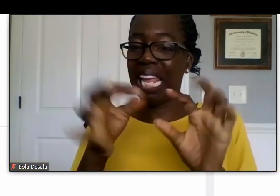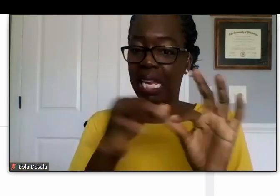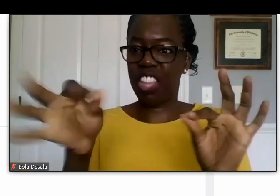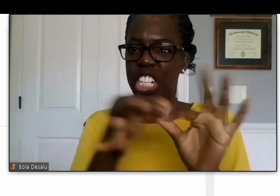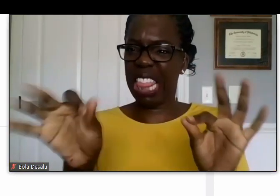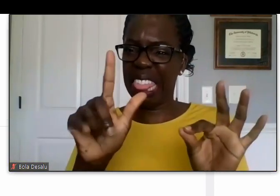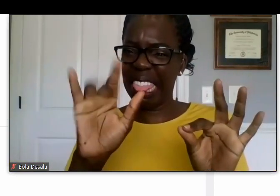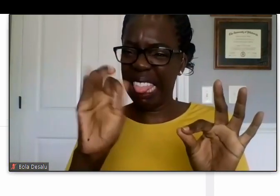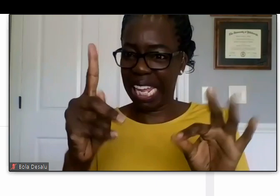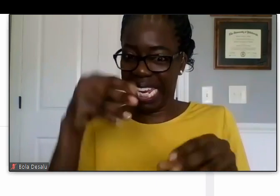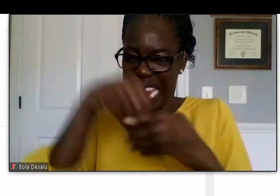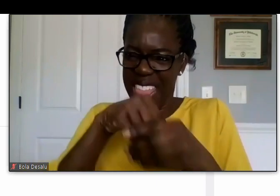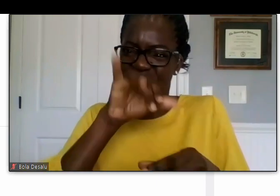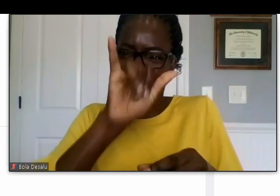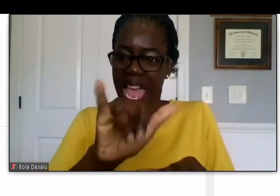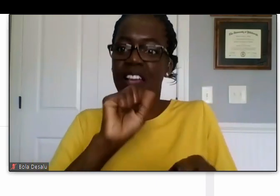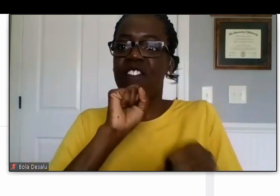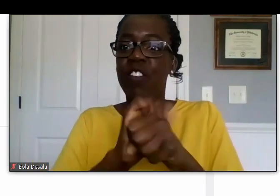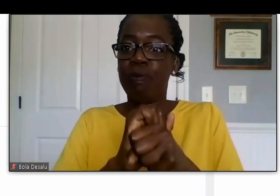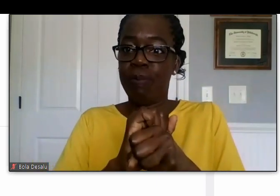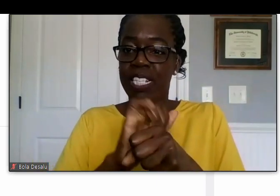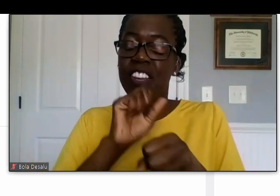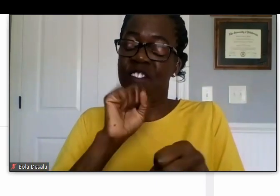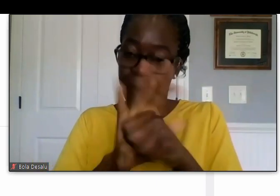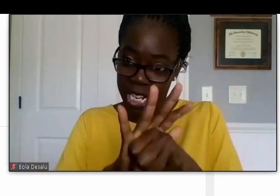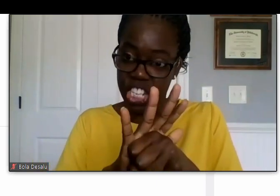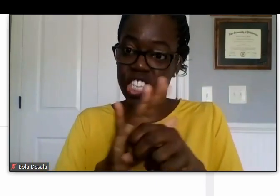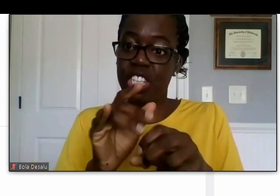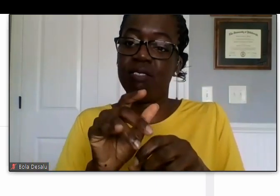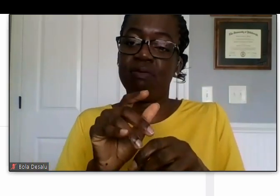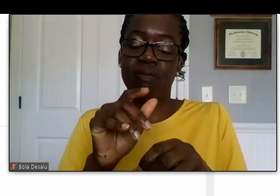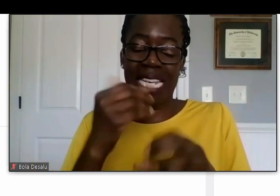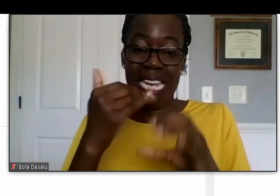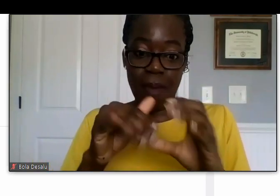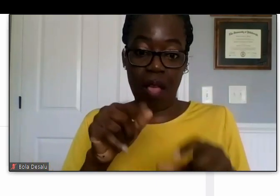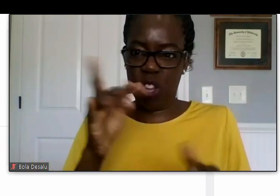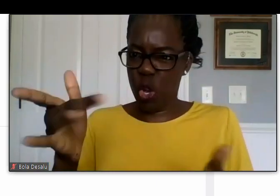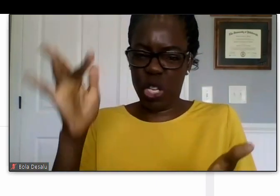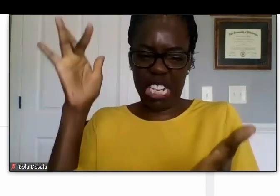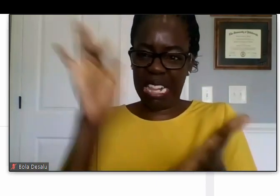It will have a link there inside of that particular email confirming everything.